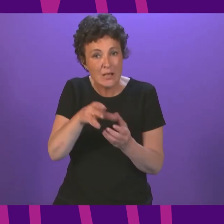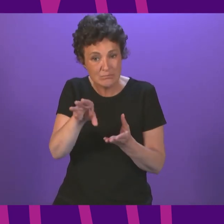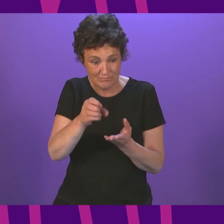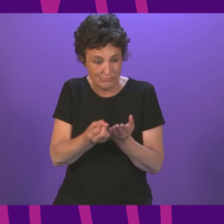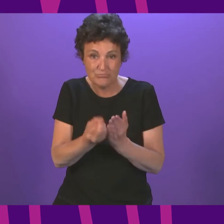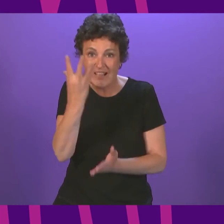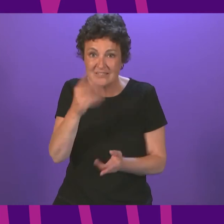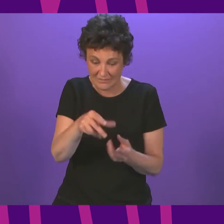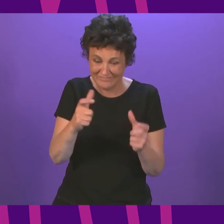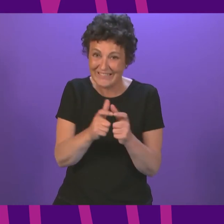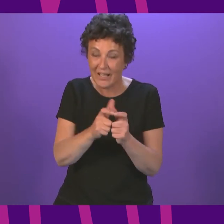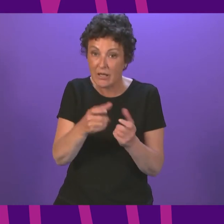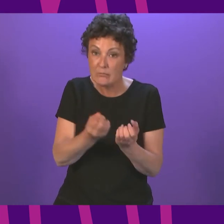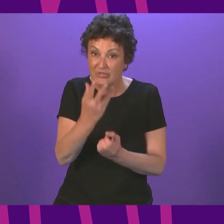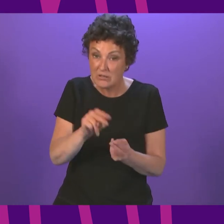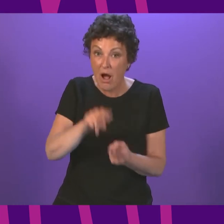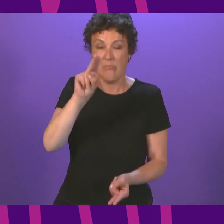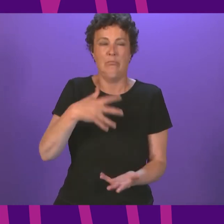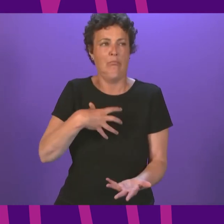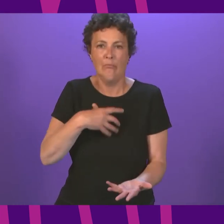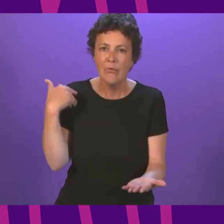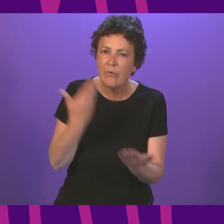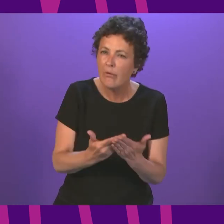Greater Manchester’s new approach means that fares, timetables and routes will be